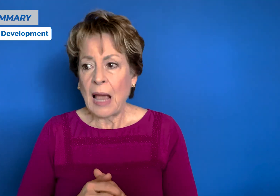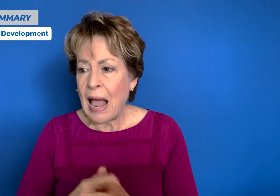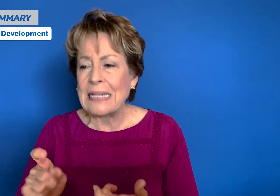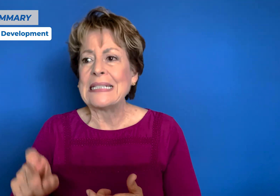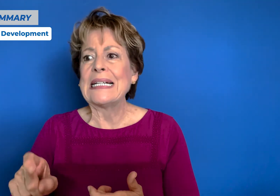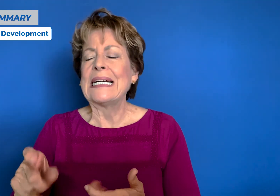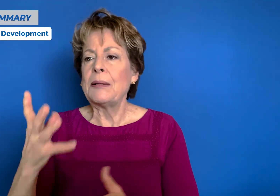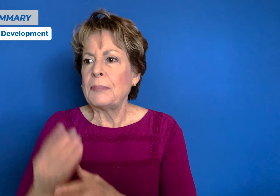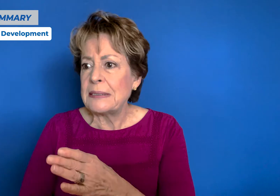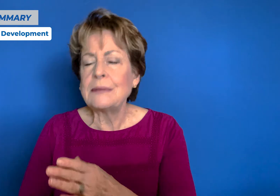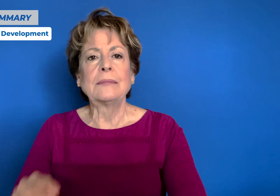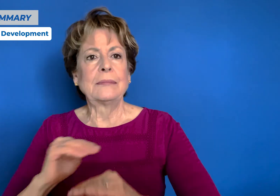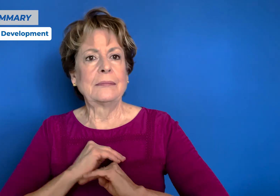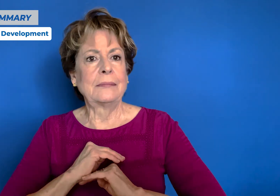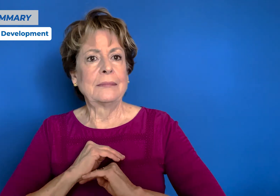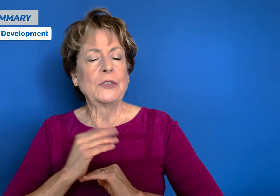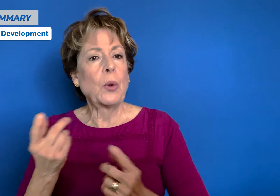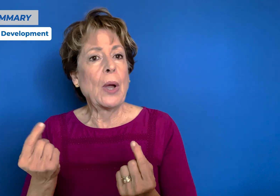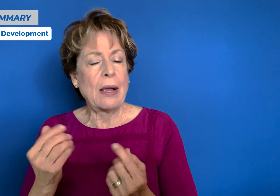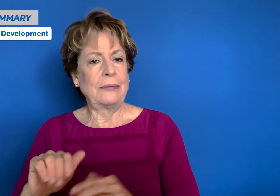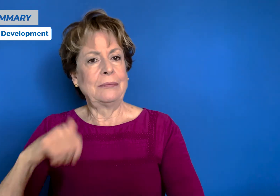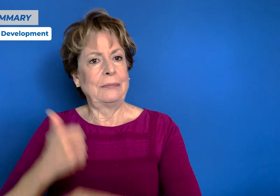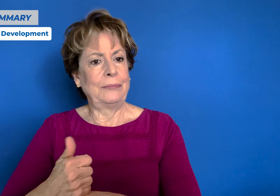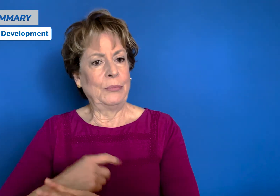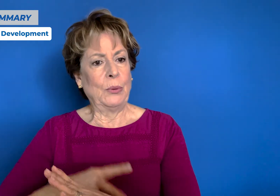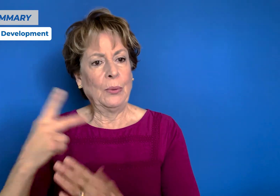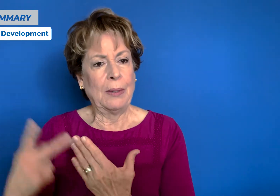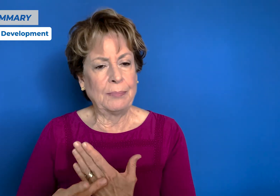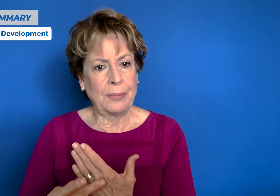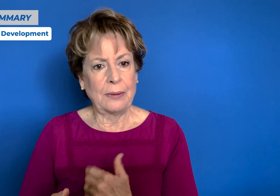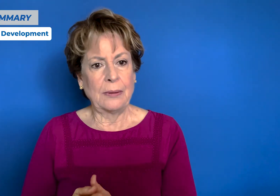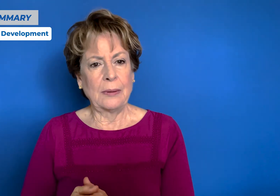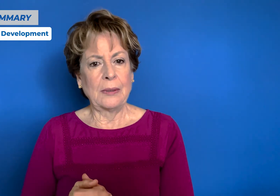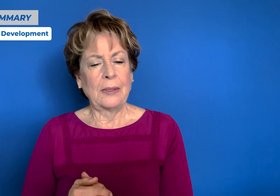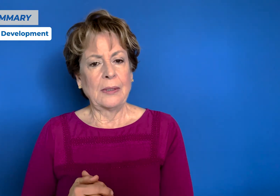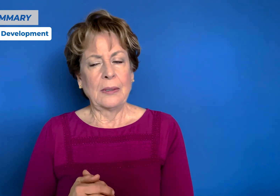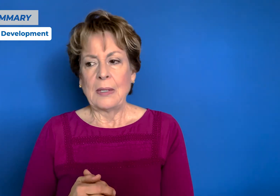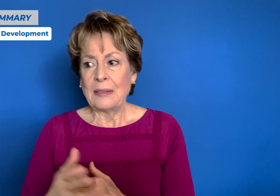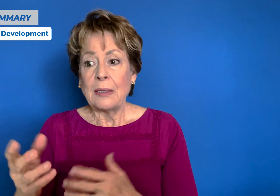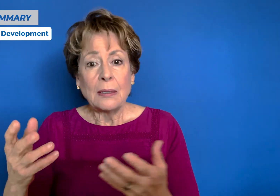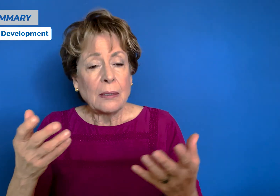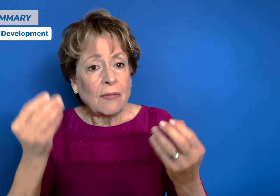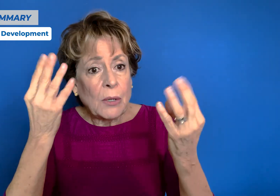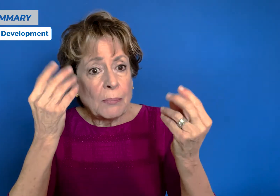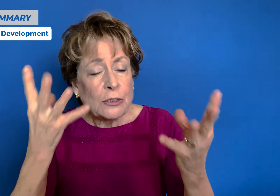and implement programs to meet those needs.